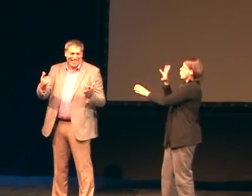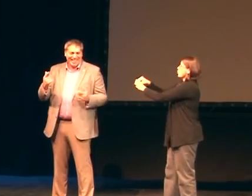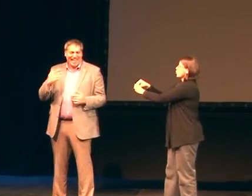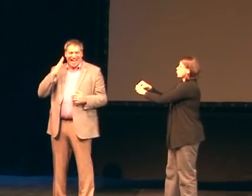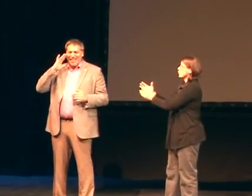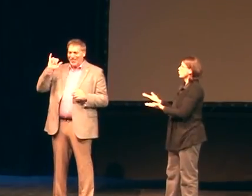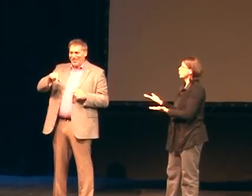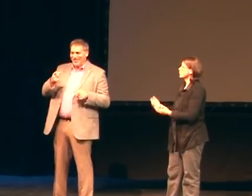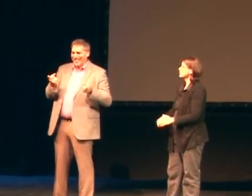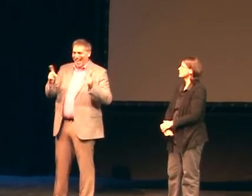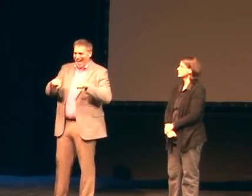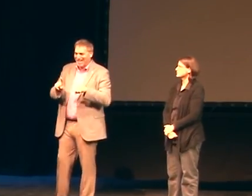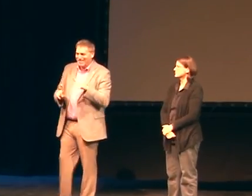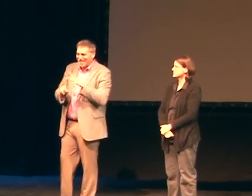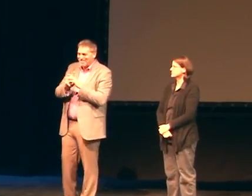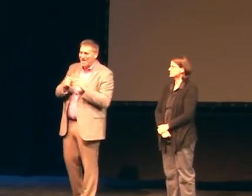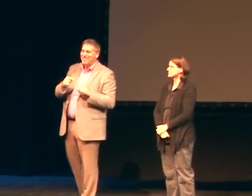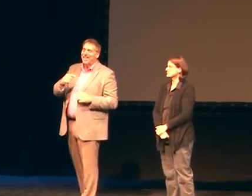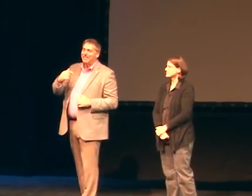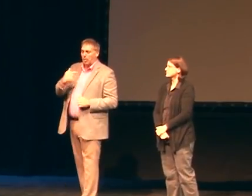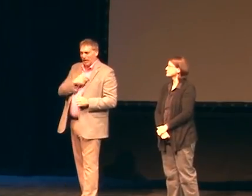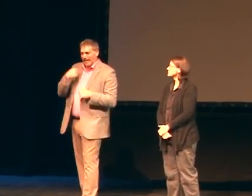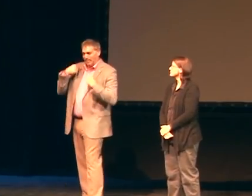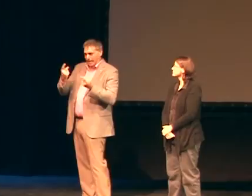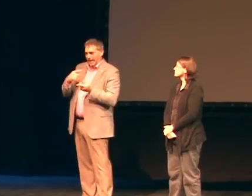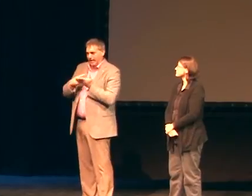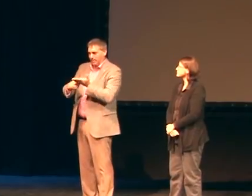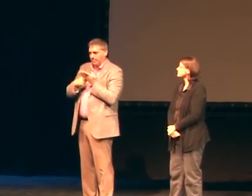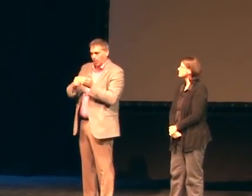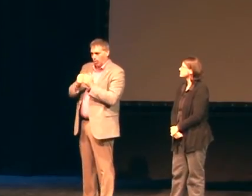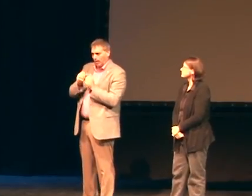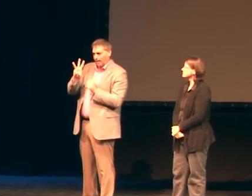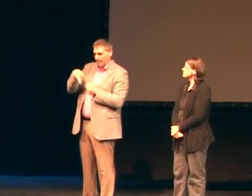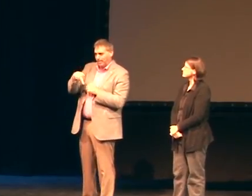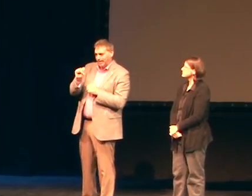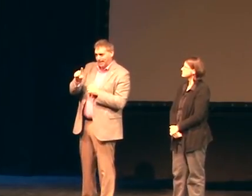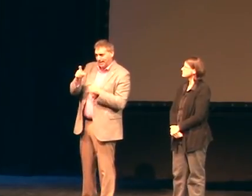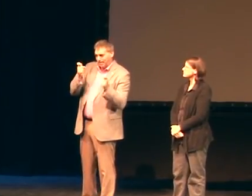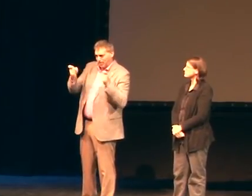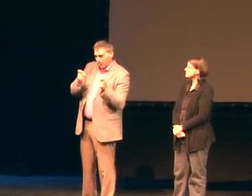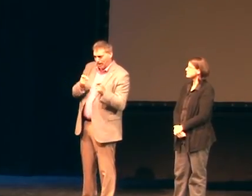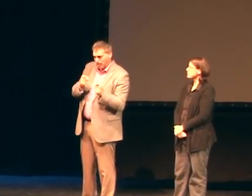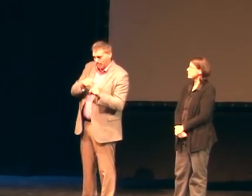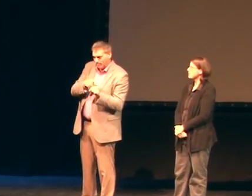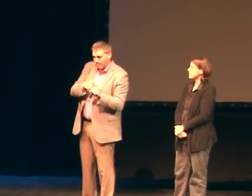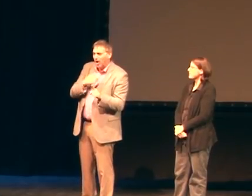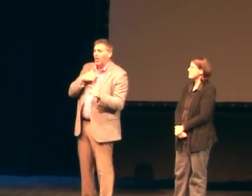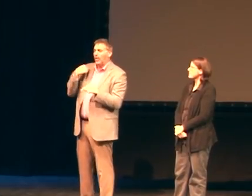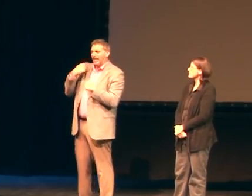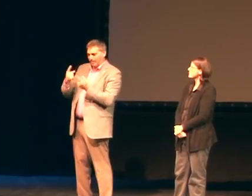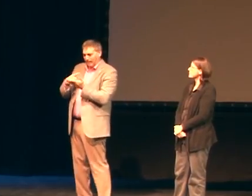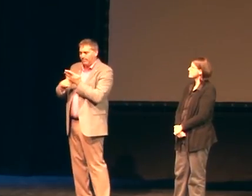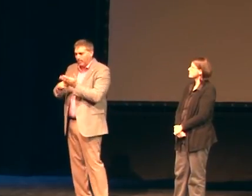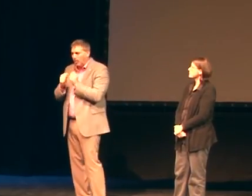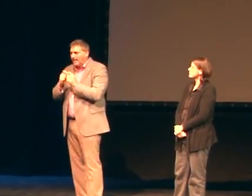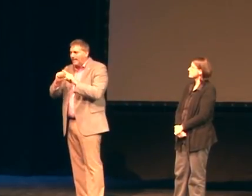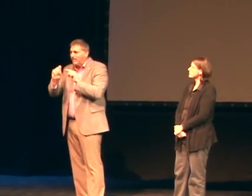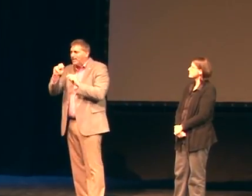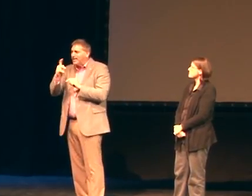under some of these people to be involved. I knew that would come up. We've had a discussion with WPSD